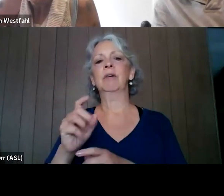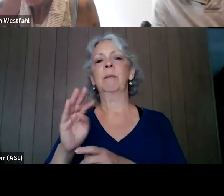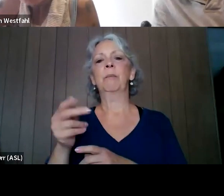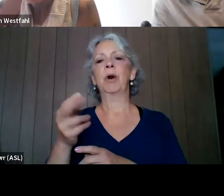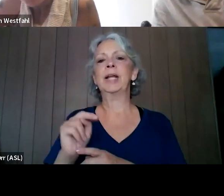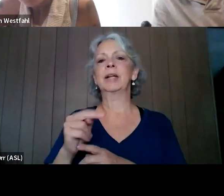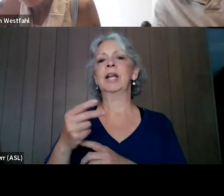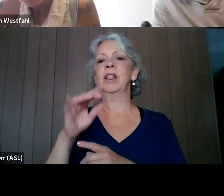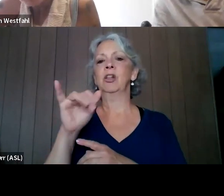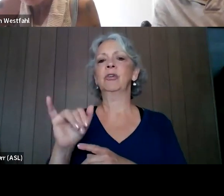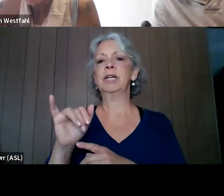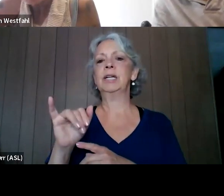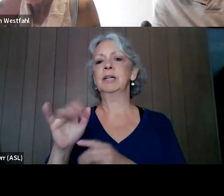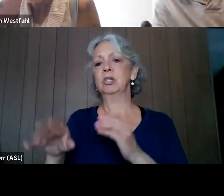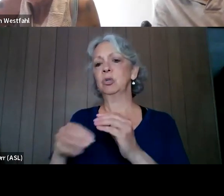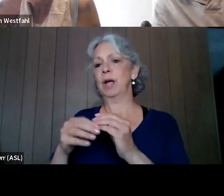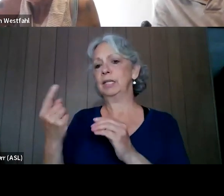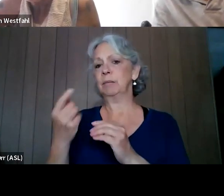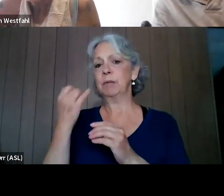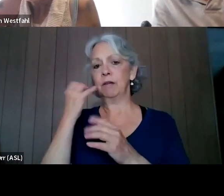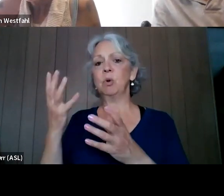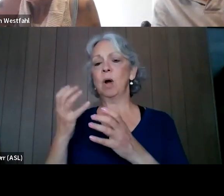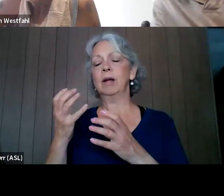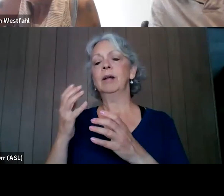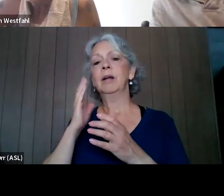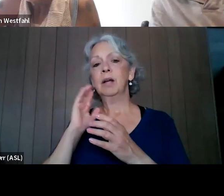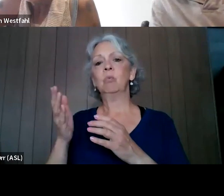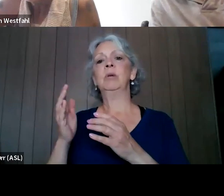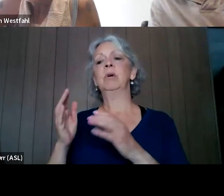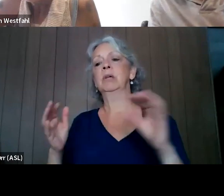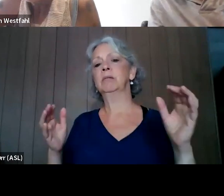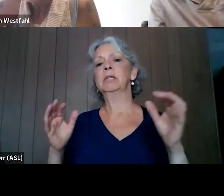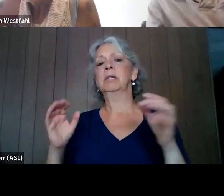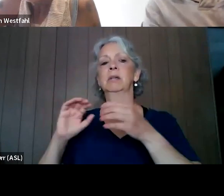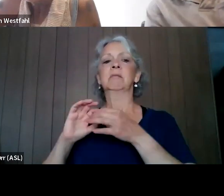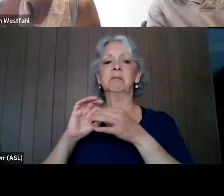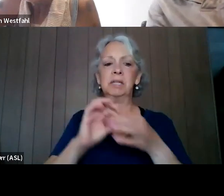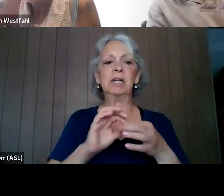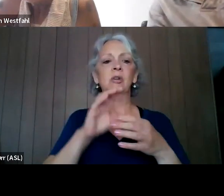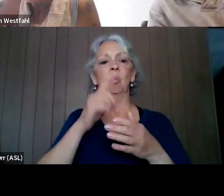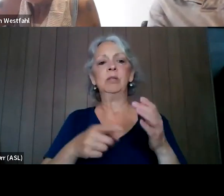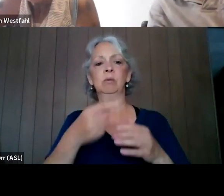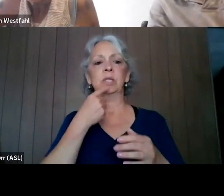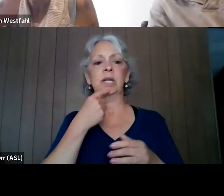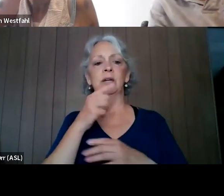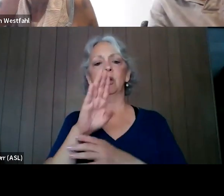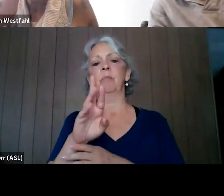if you wanna add something, and then I think we'll build on what you just said Brooke, 'cause that was really helpful. Thank you.